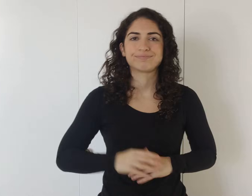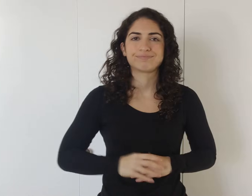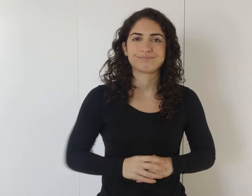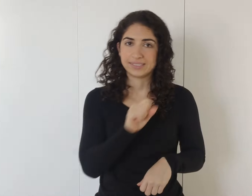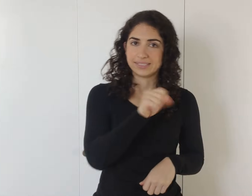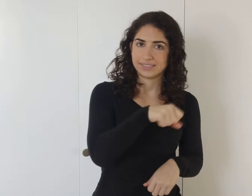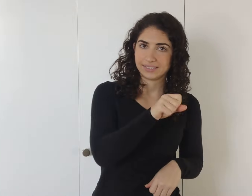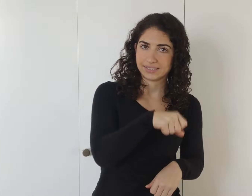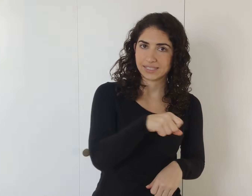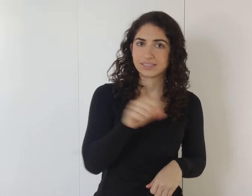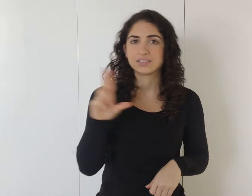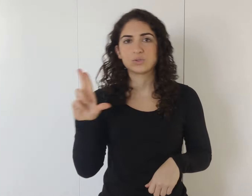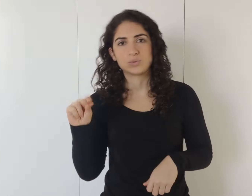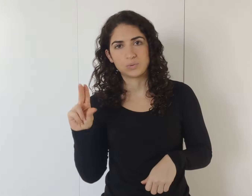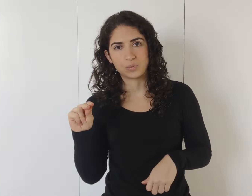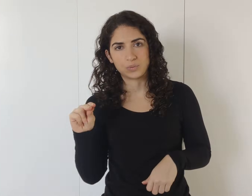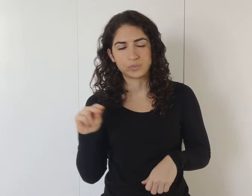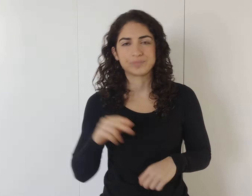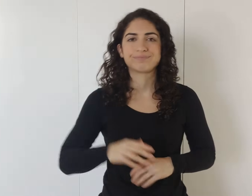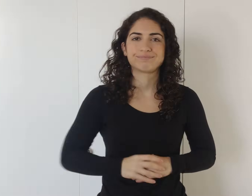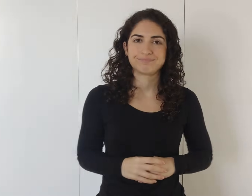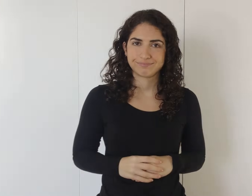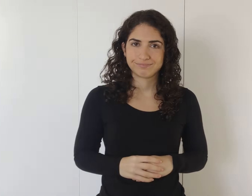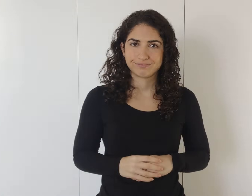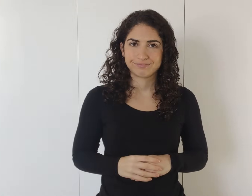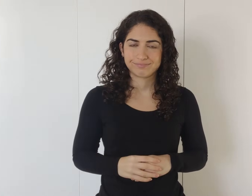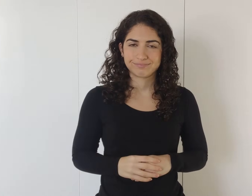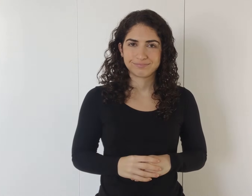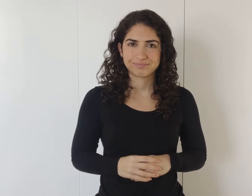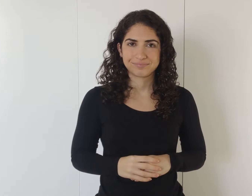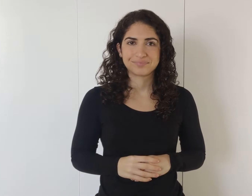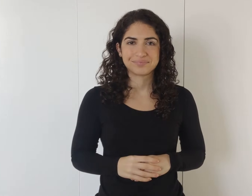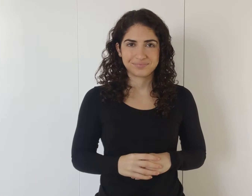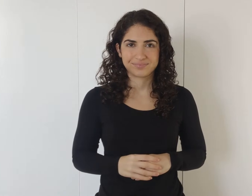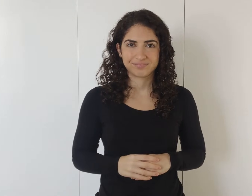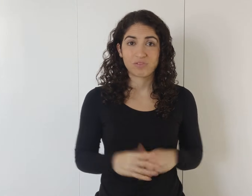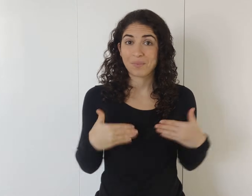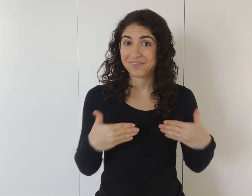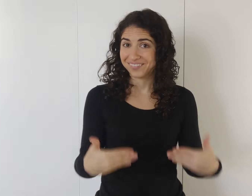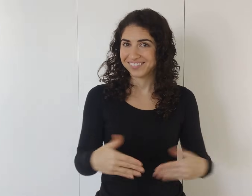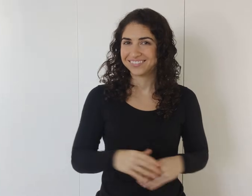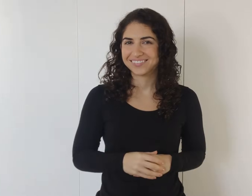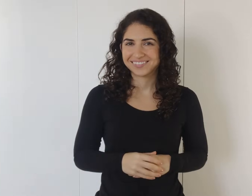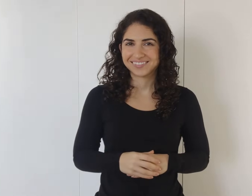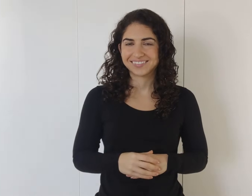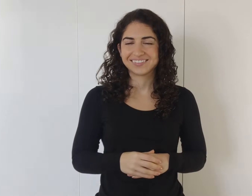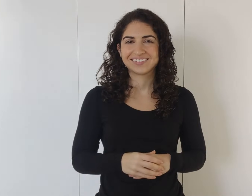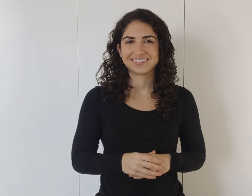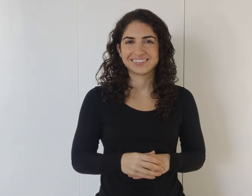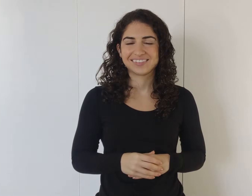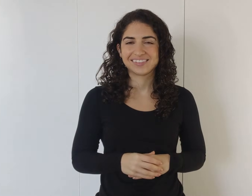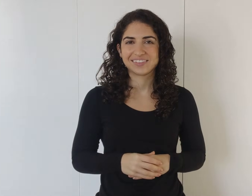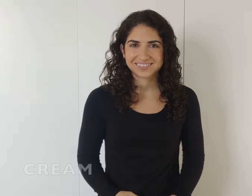YES and NO. Moving on...